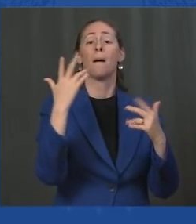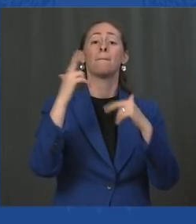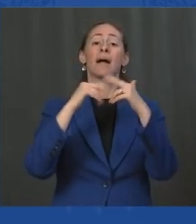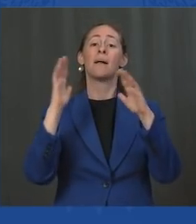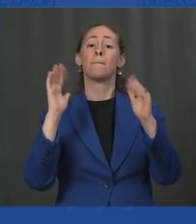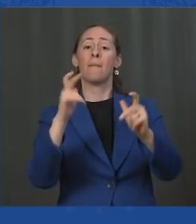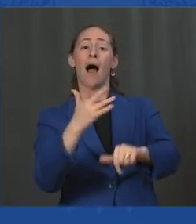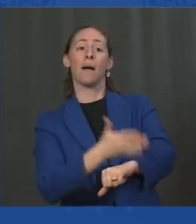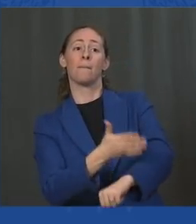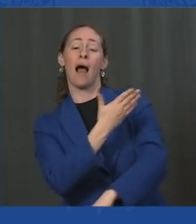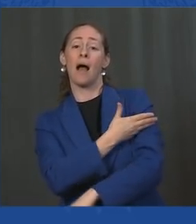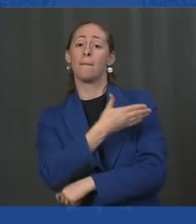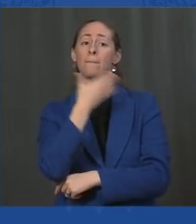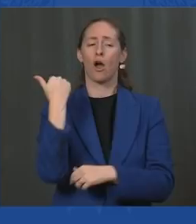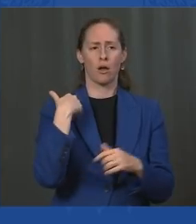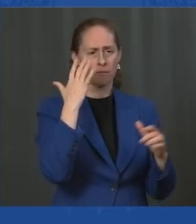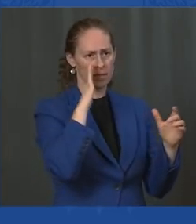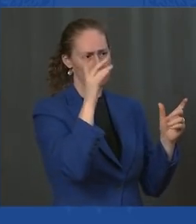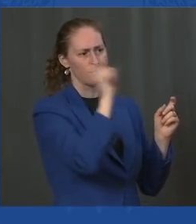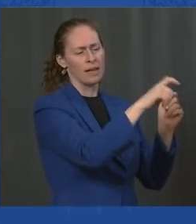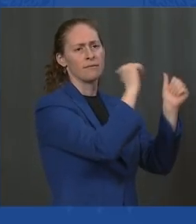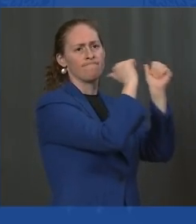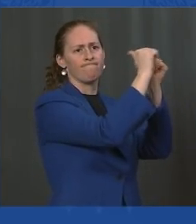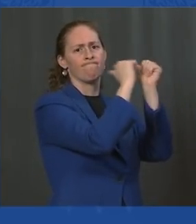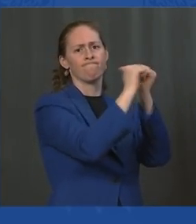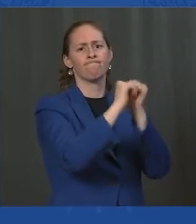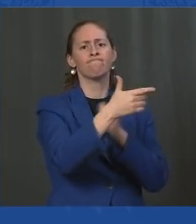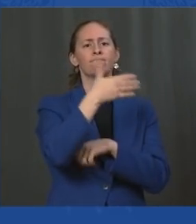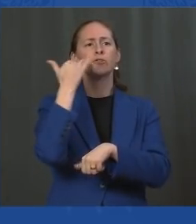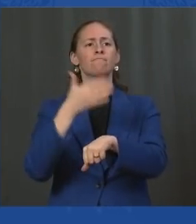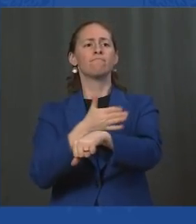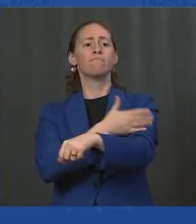in electrical infrastructure, modernizing our roads, bridges,